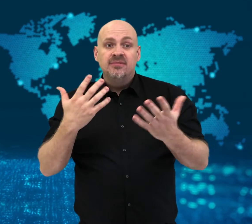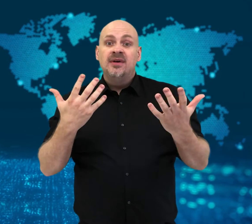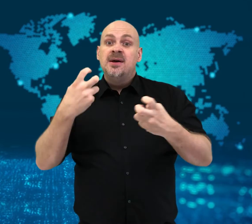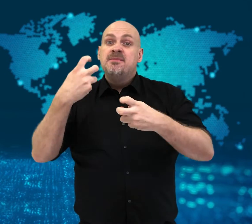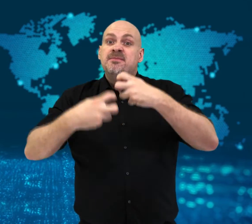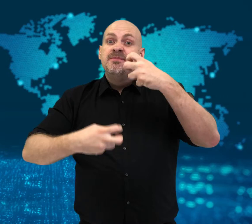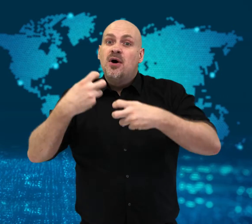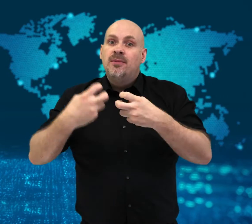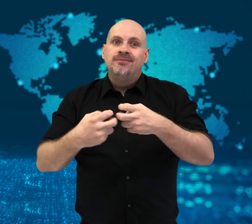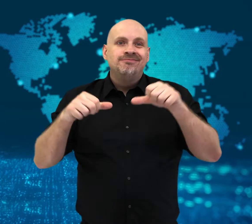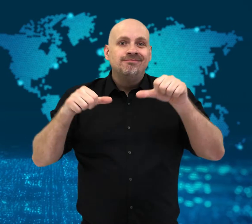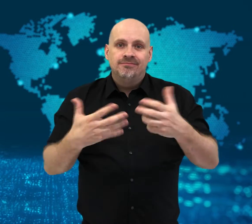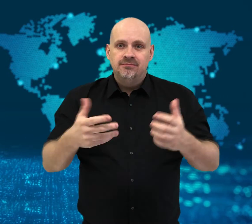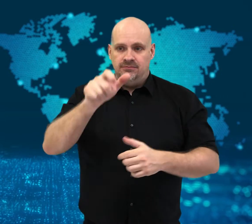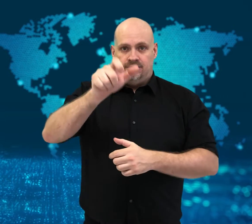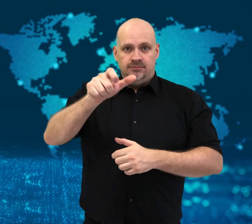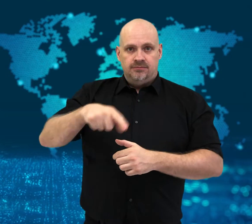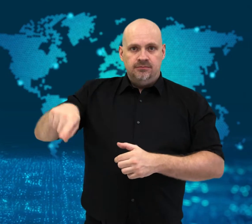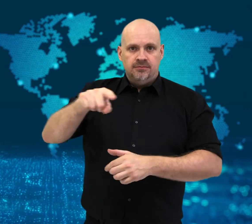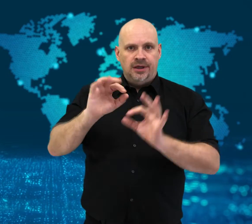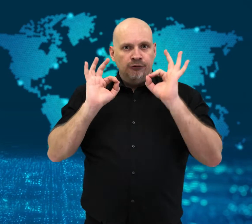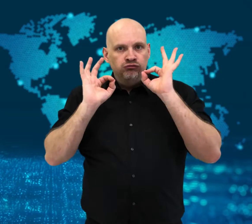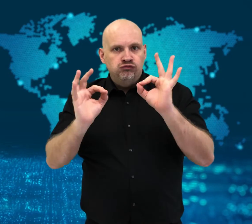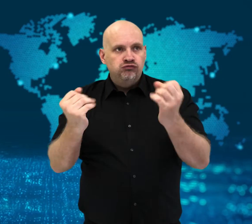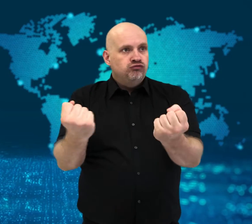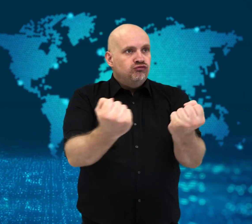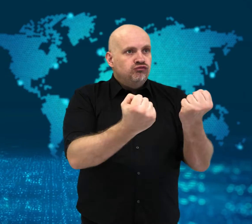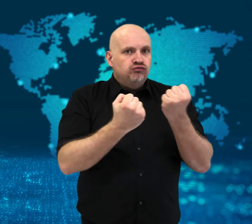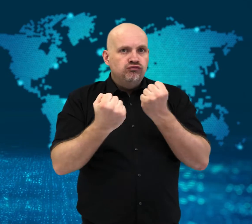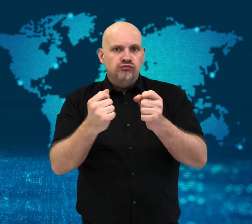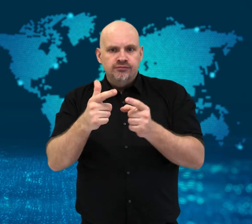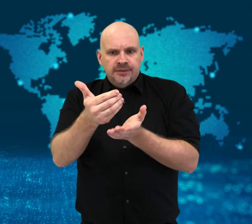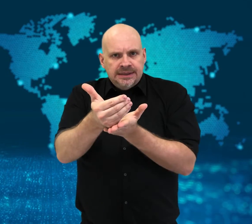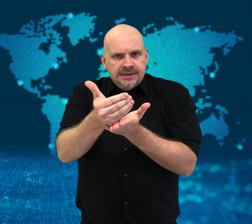investment in better roads,